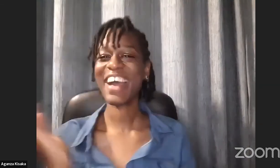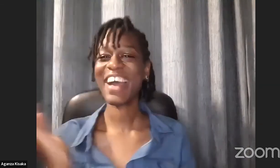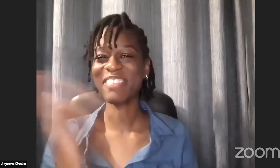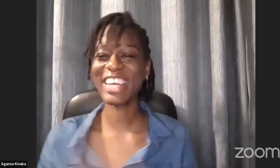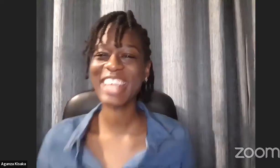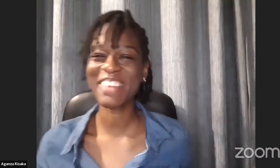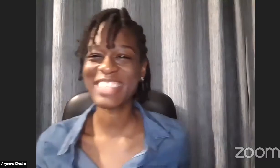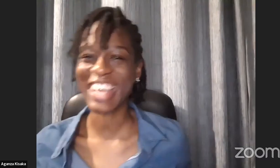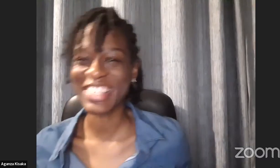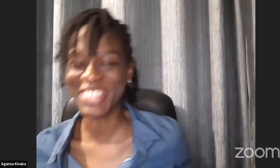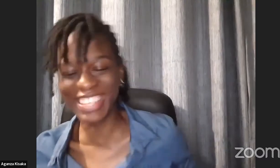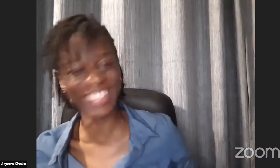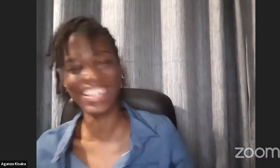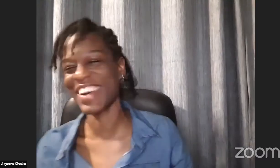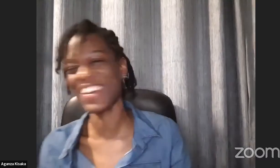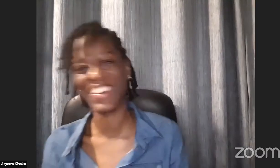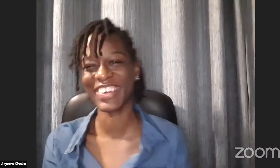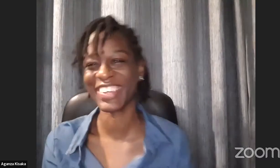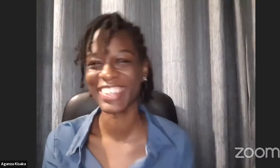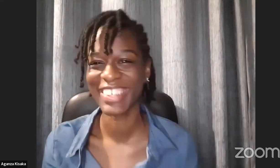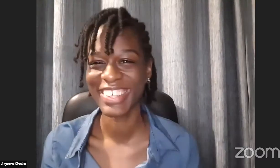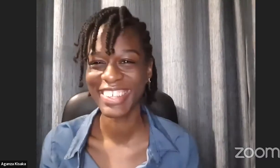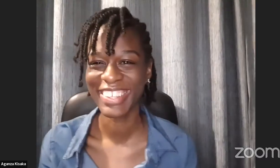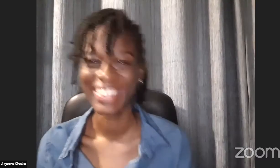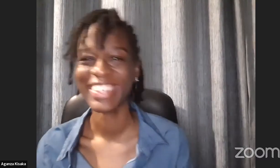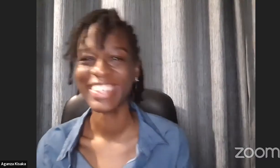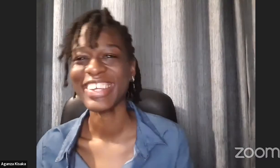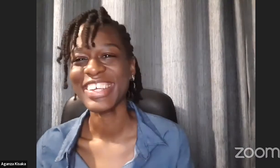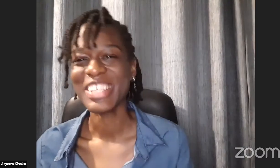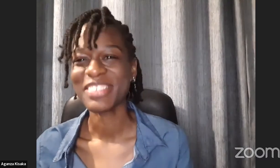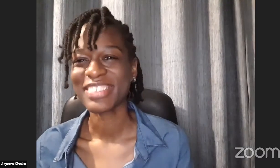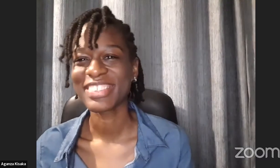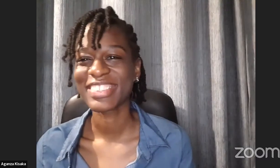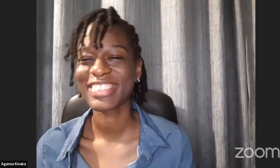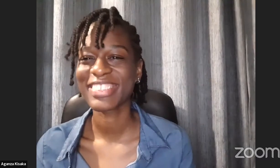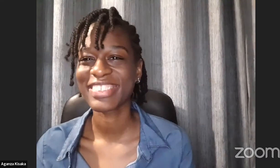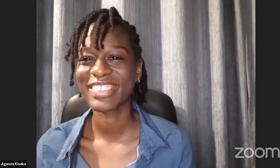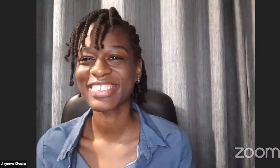Hi, my name is Aganza. Hello and welcome, this is just the beginning.